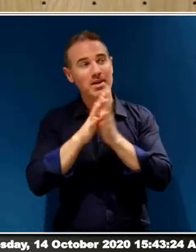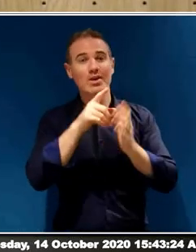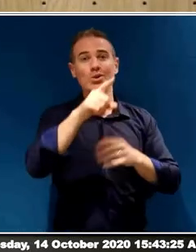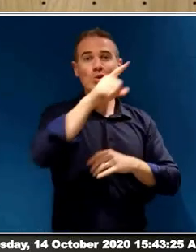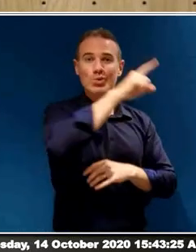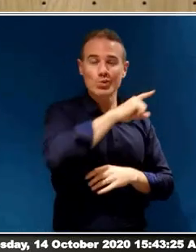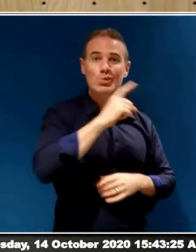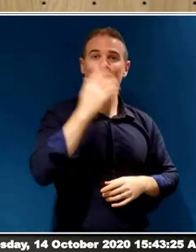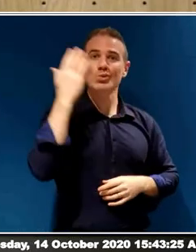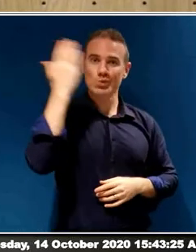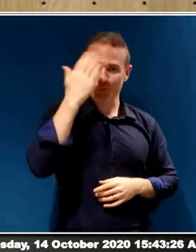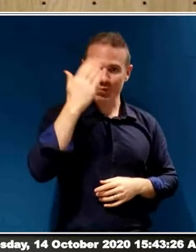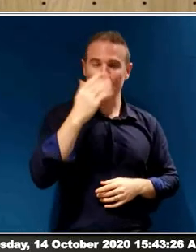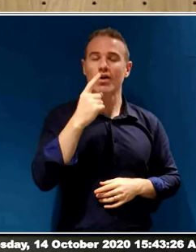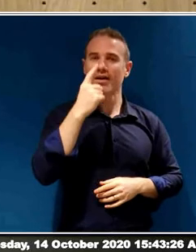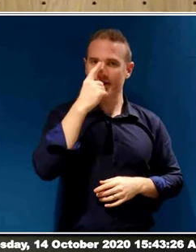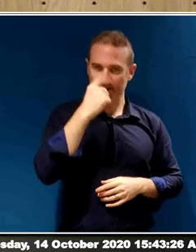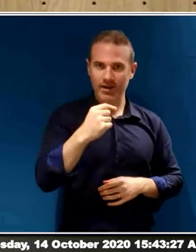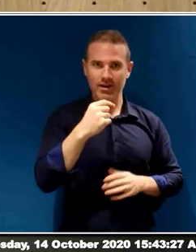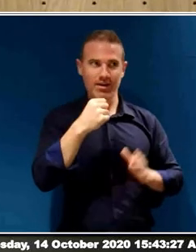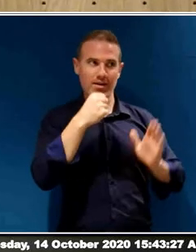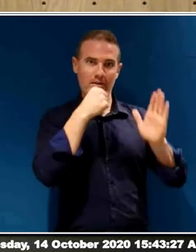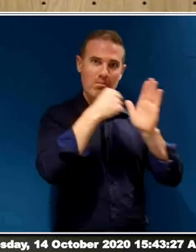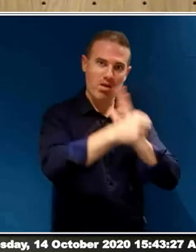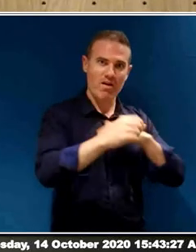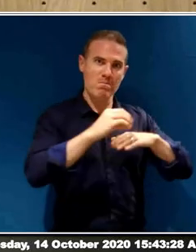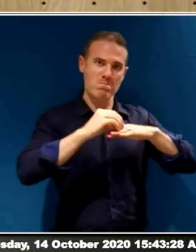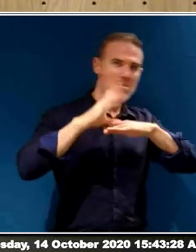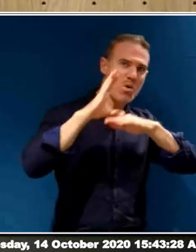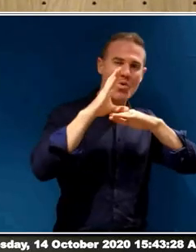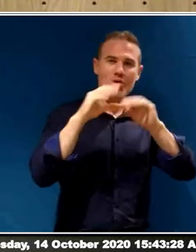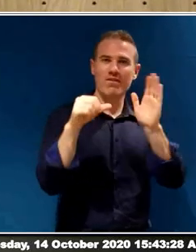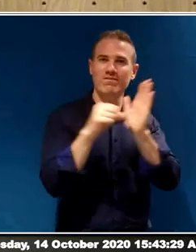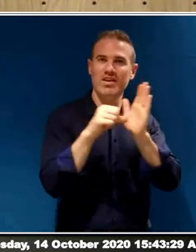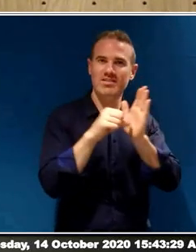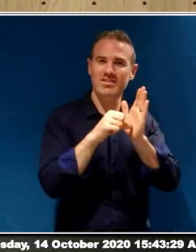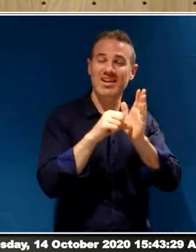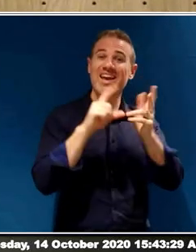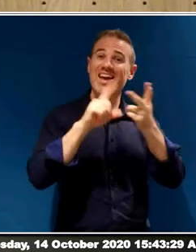of funding if they can show that there are more things that a student can't do.